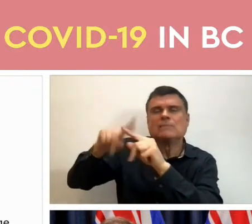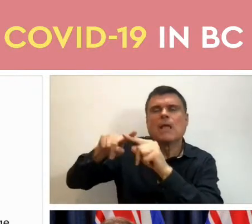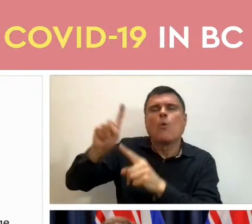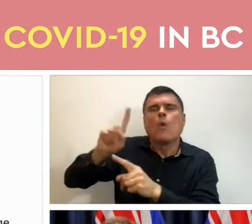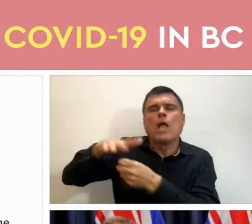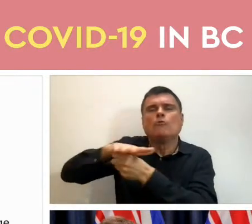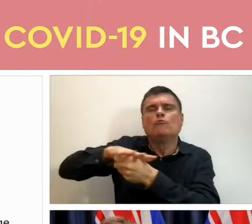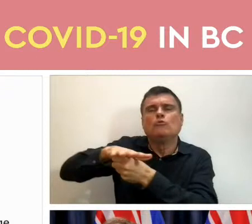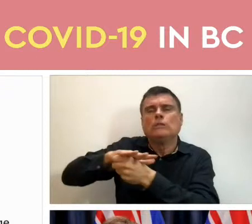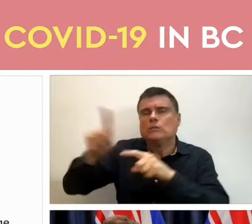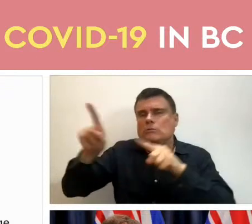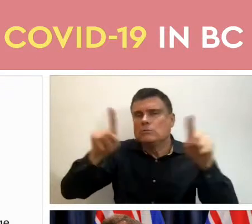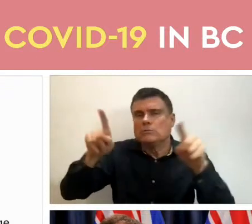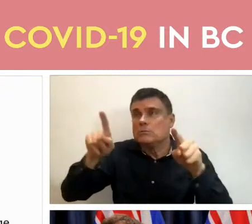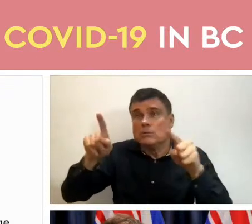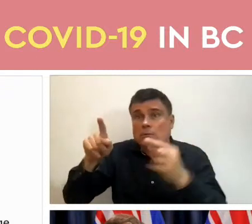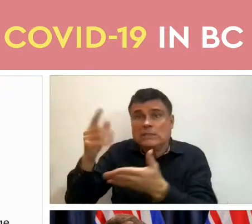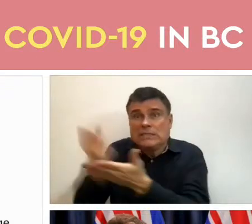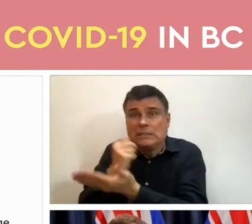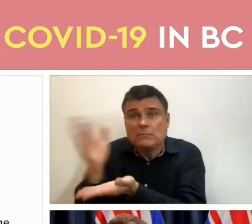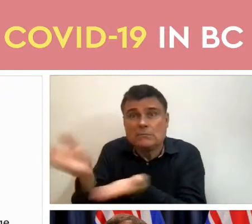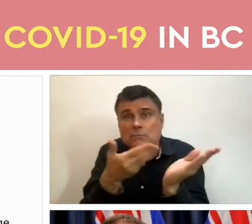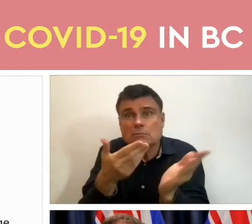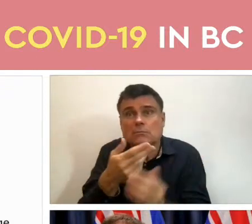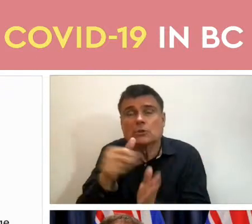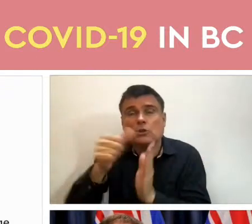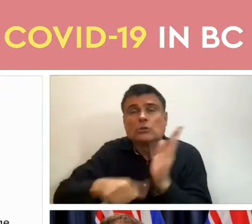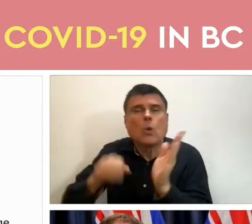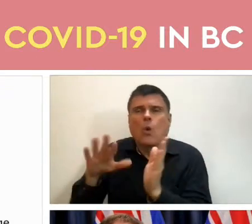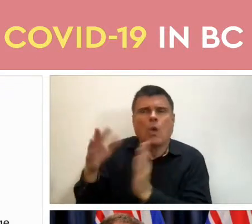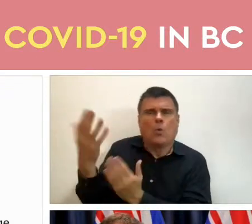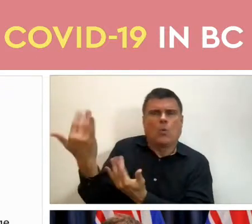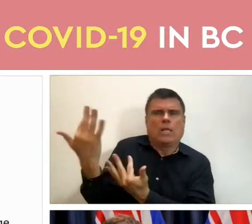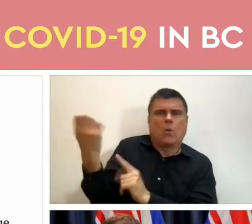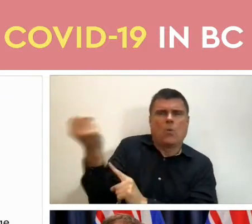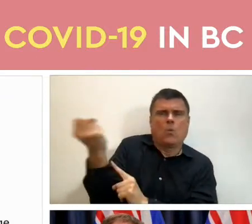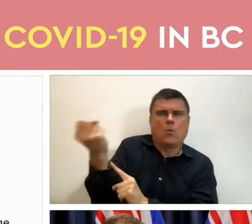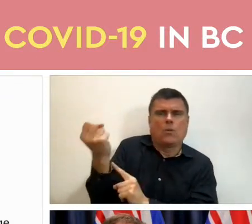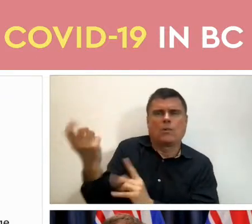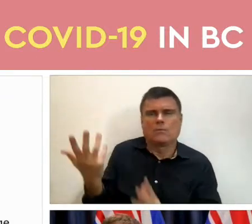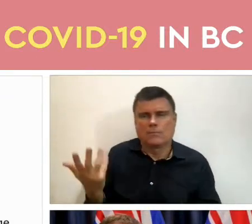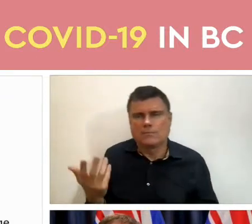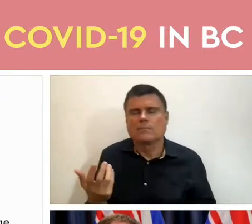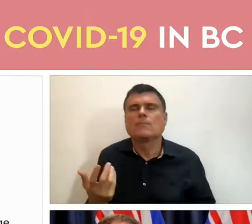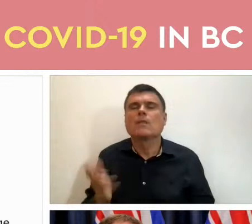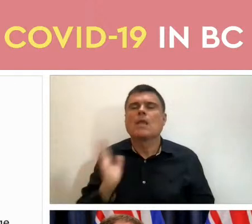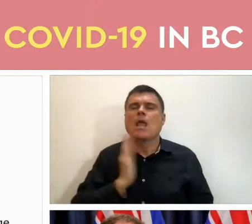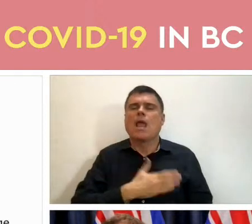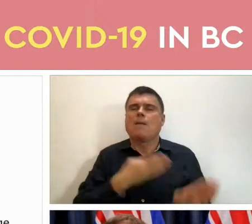do so. So with that -- is that what is occurring in order to create both the space, the staff space